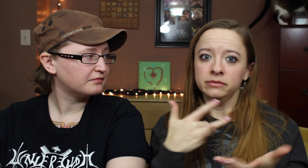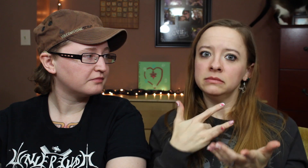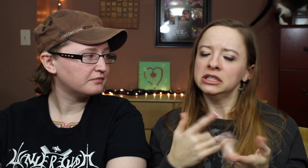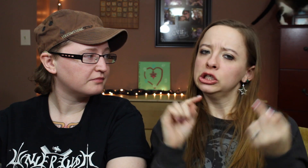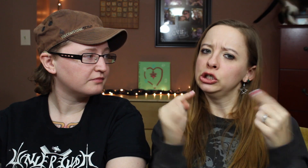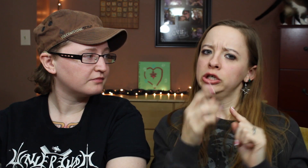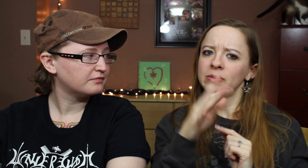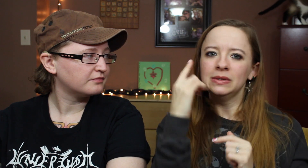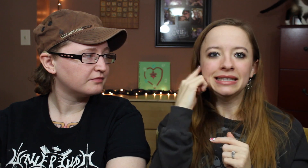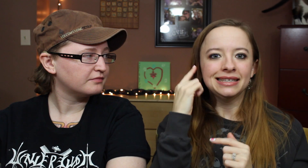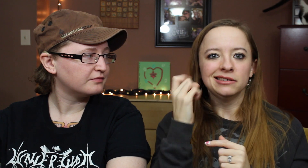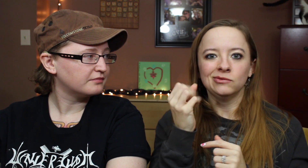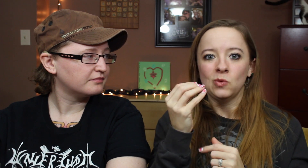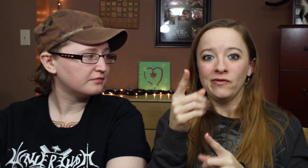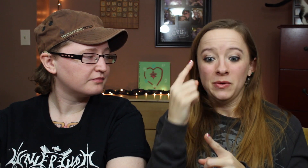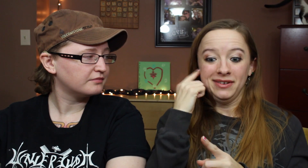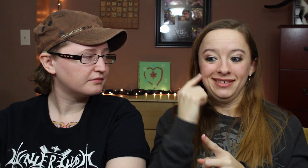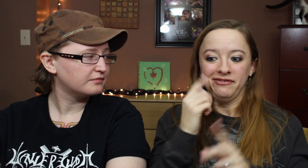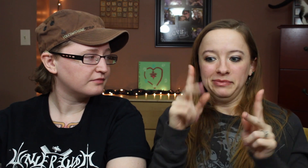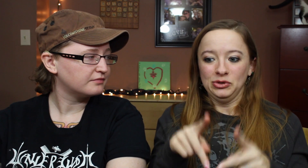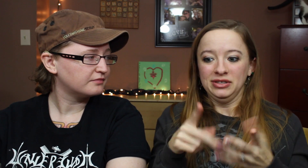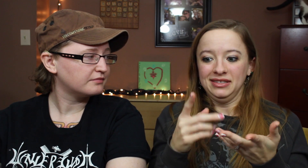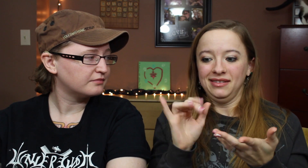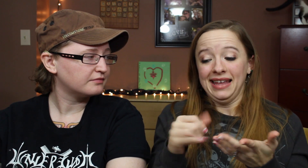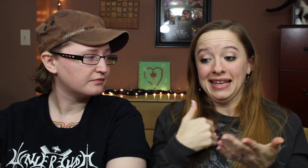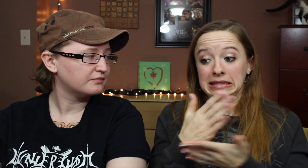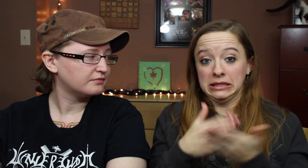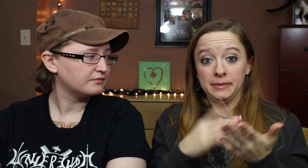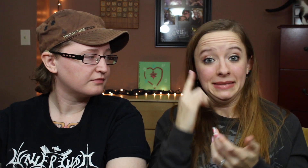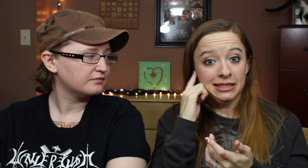loud at the concerts and that can damage my hearing. So for a Deaf person,